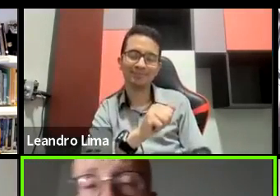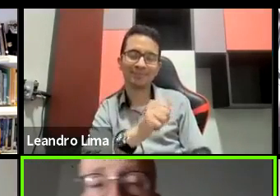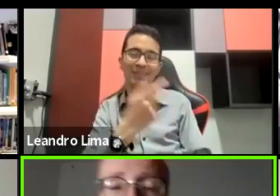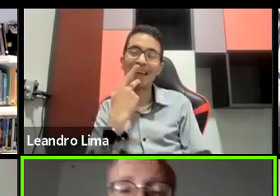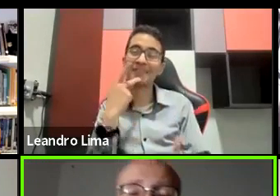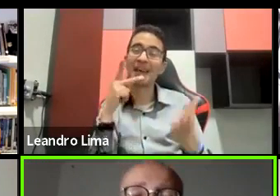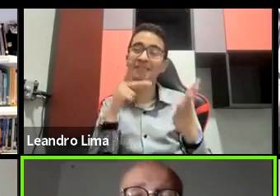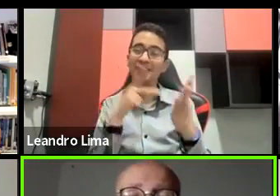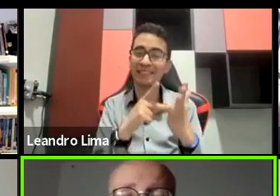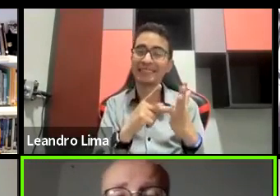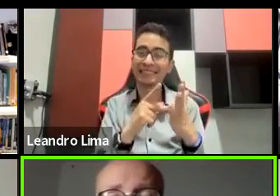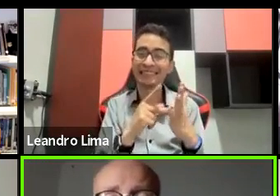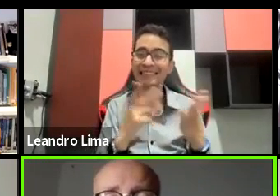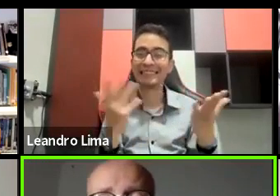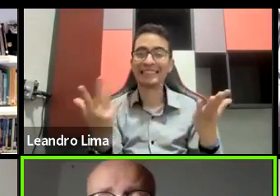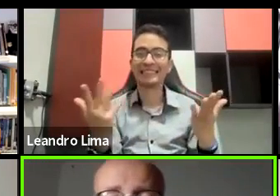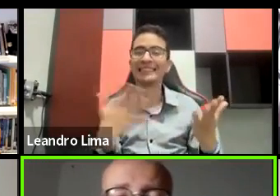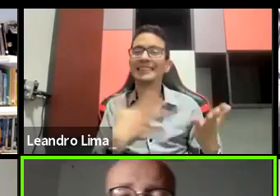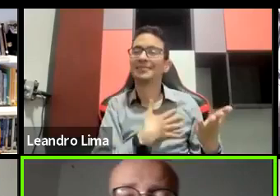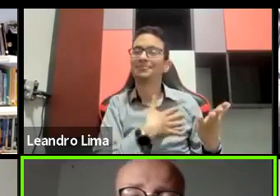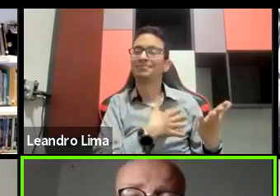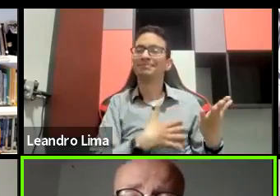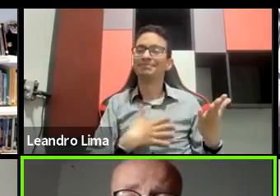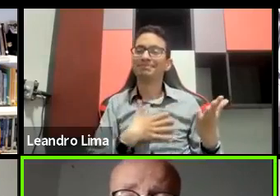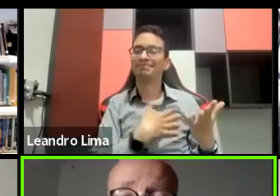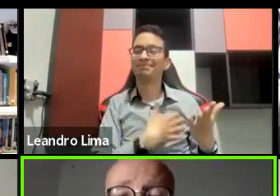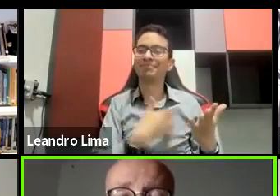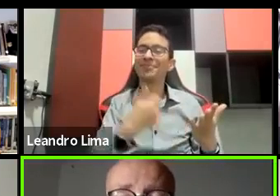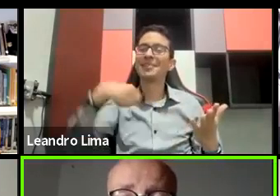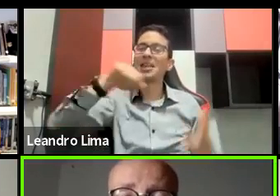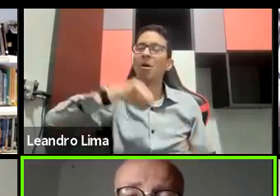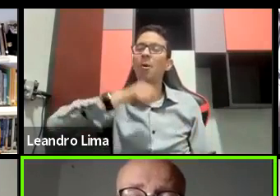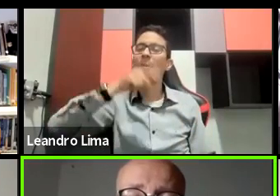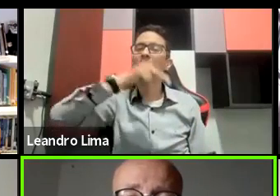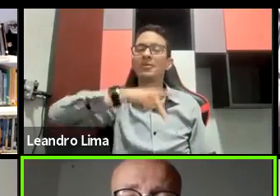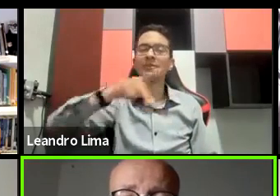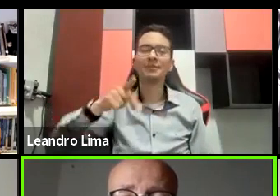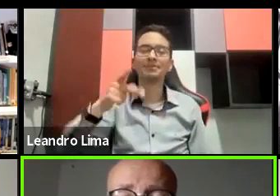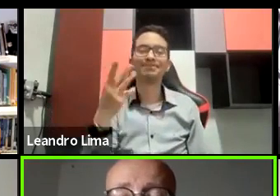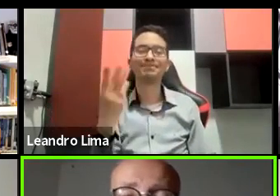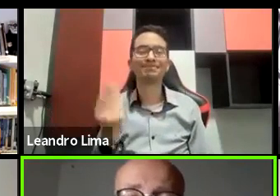Birds and I must say it II enjoyed being an Emirates enjoyed being an Emirates enjoyed being an Emirates professor because I don't have professor because I don't have professor because I don't have any administration more a any administration more a